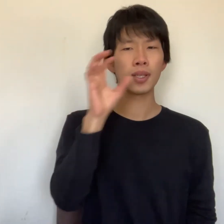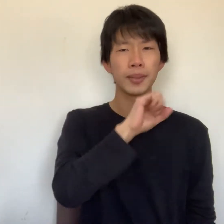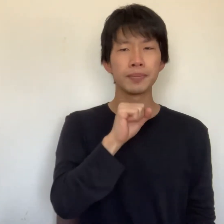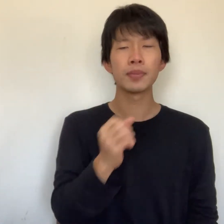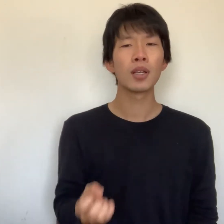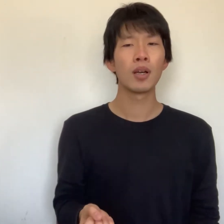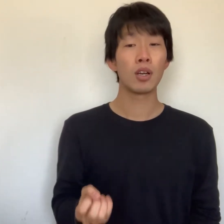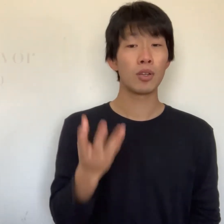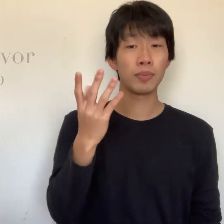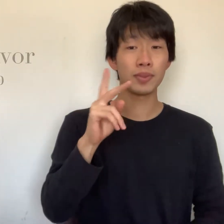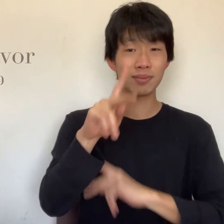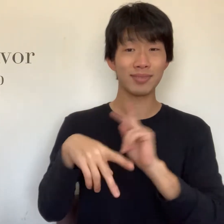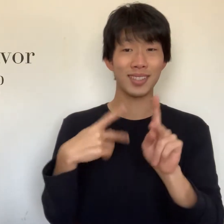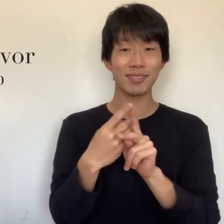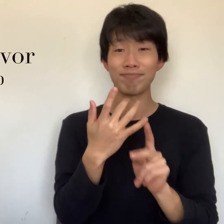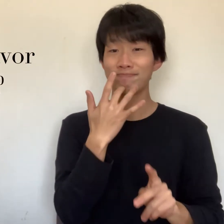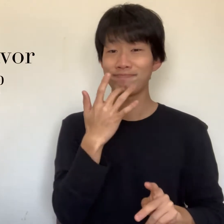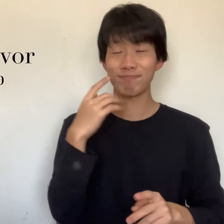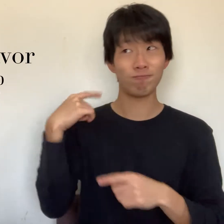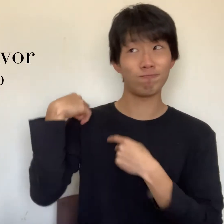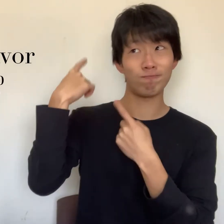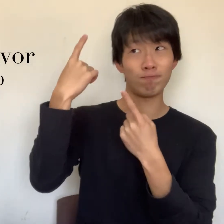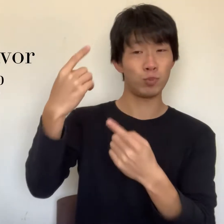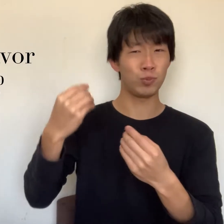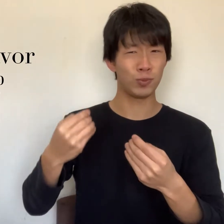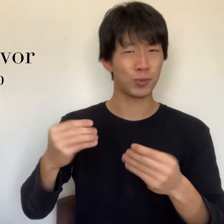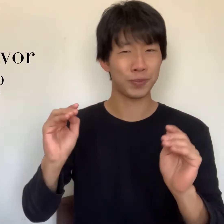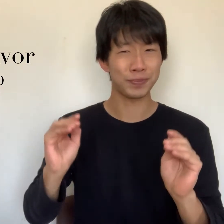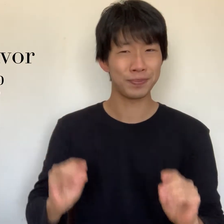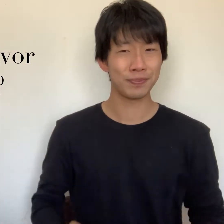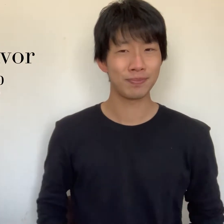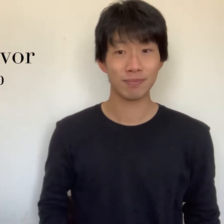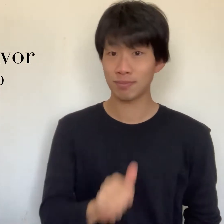Guess how many KitKat flavors there are?